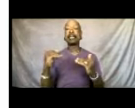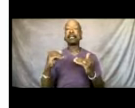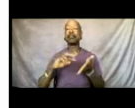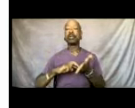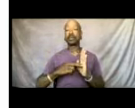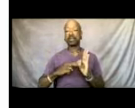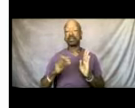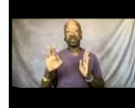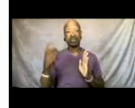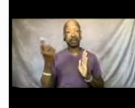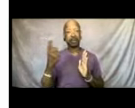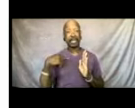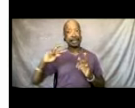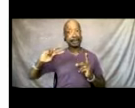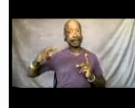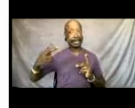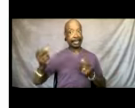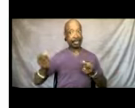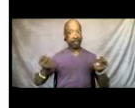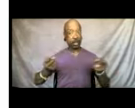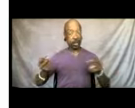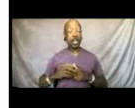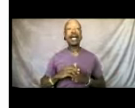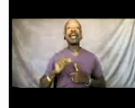Well, under the previous rule, only one vehicle is exempt for